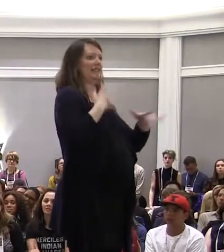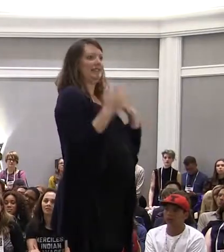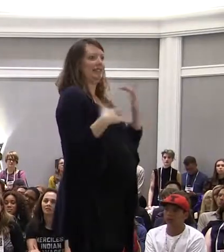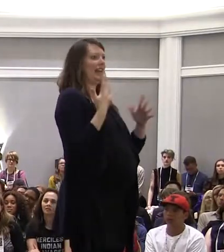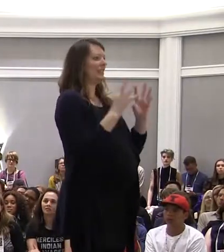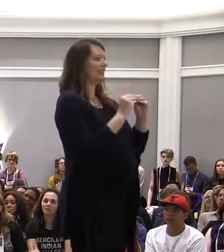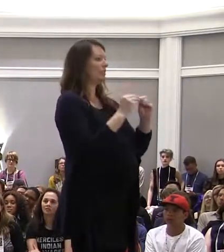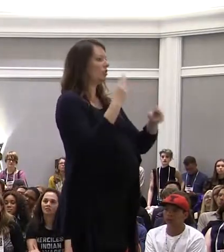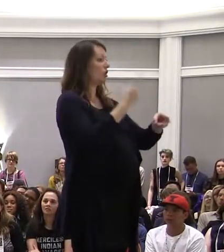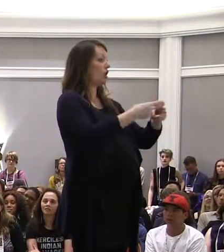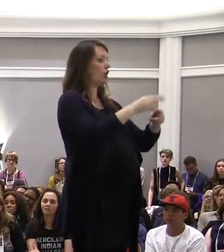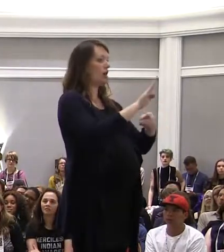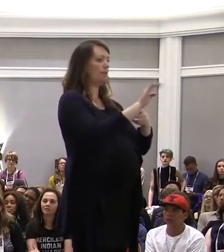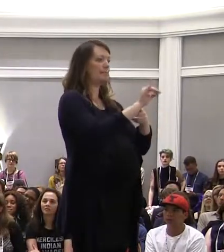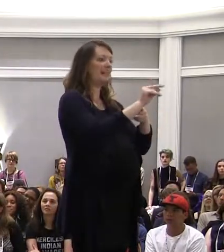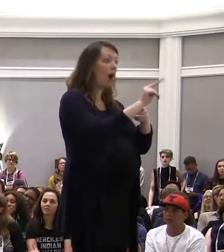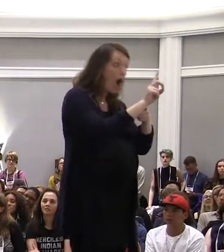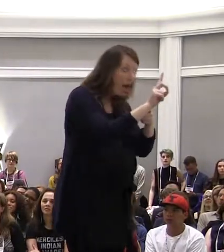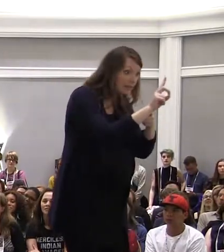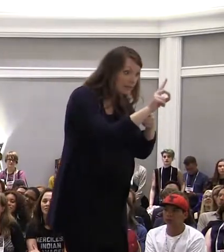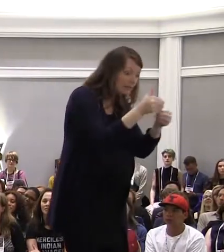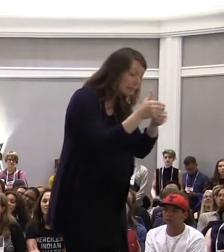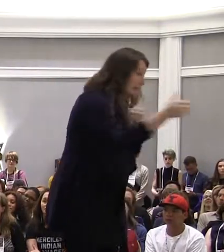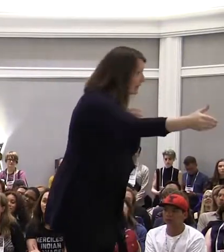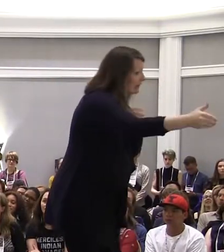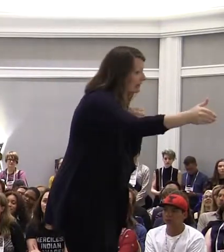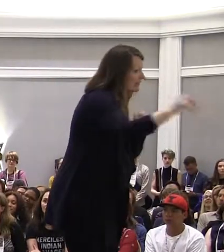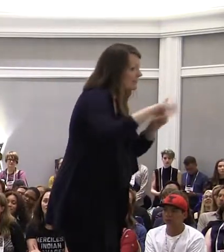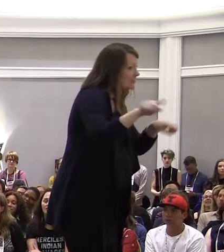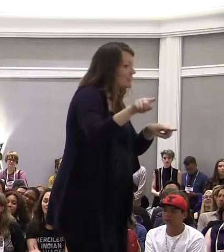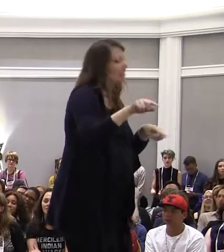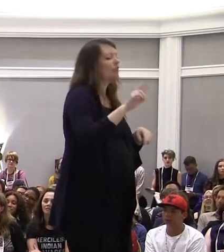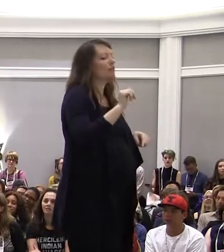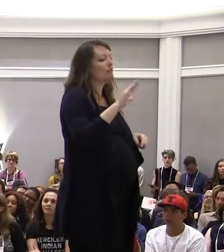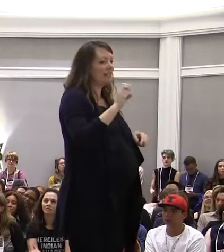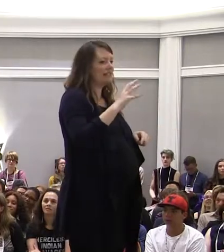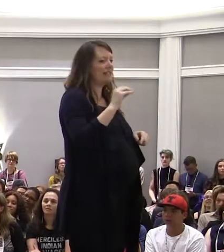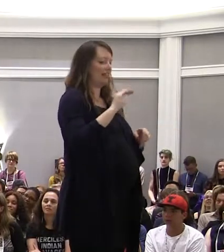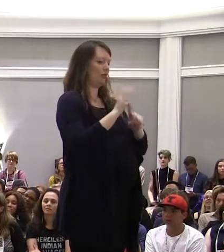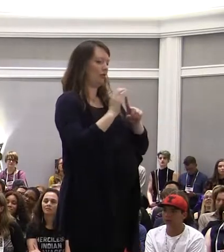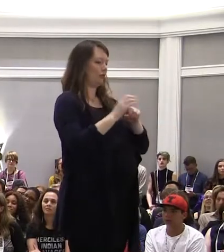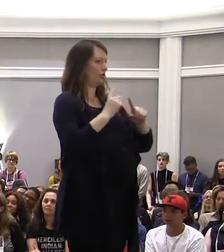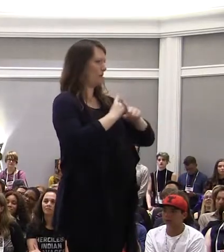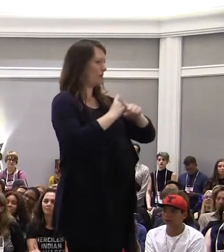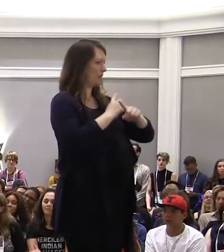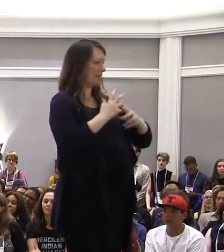Beyond Diversity: Race & Cultural Appropriation in Casting Practices.